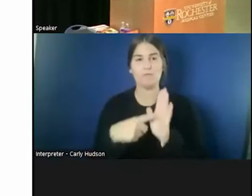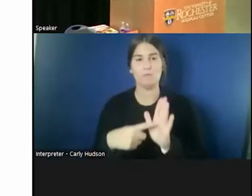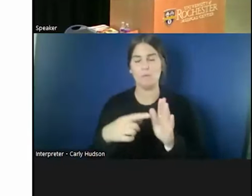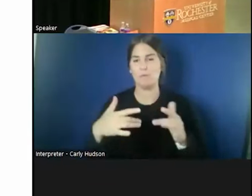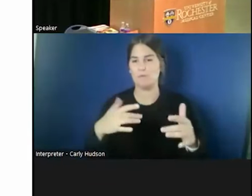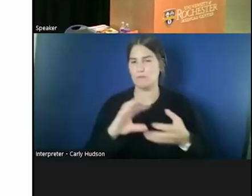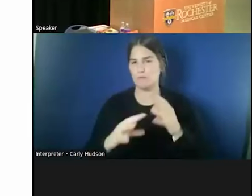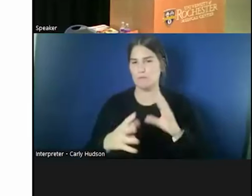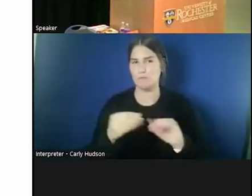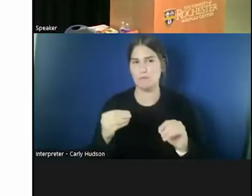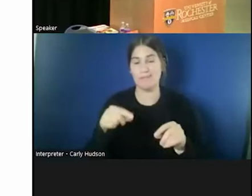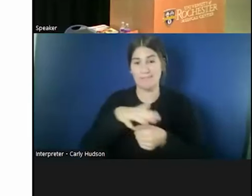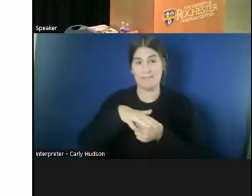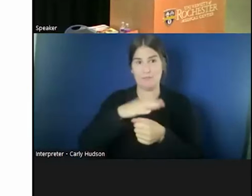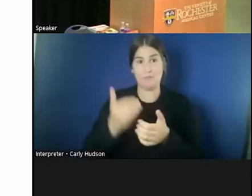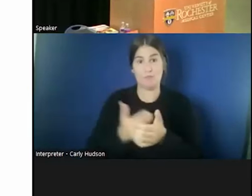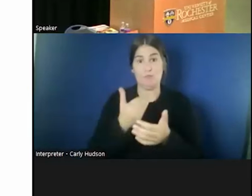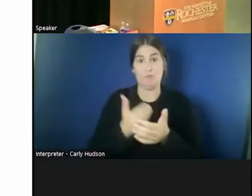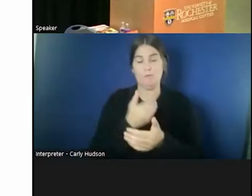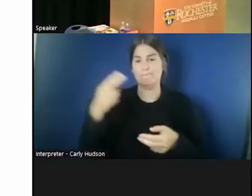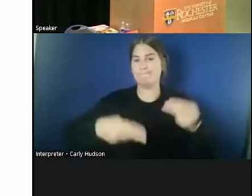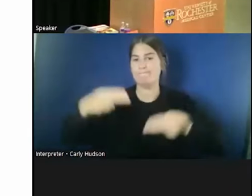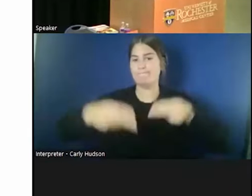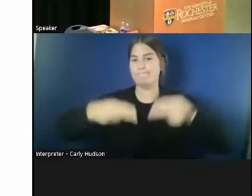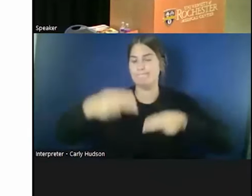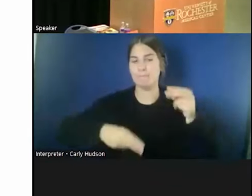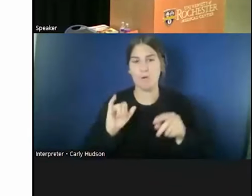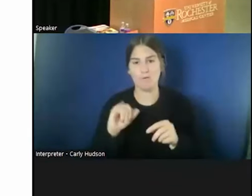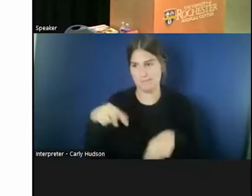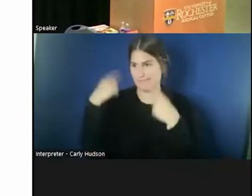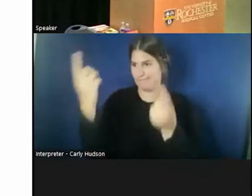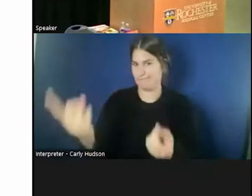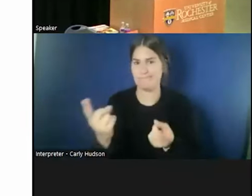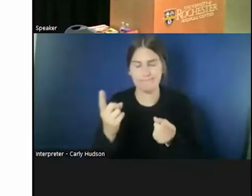Region's new and longtime Latino residents and their struggles with trying to achieve